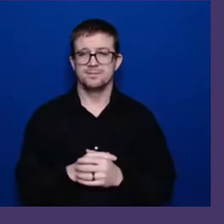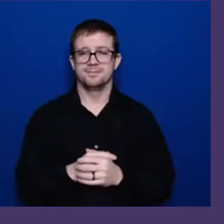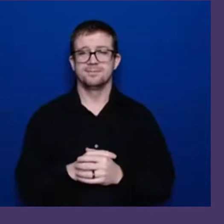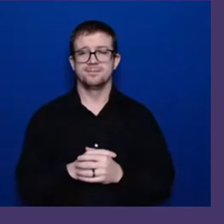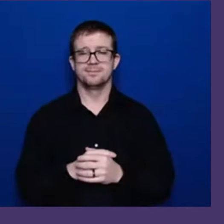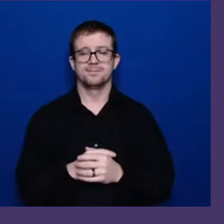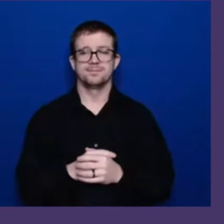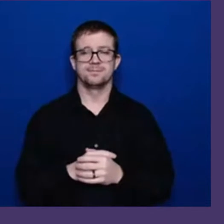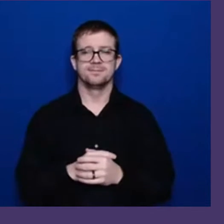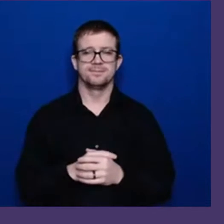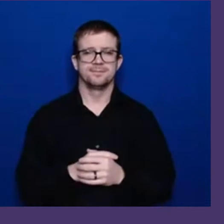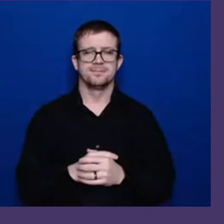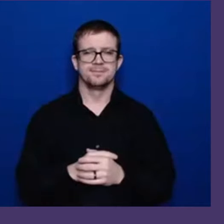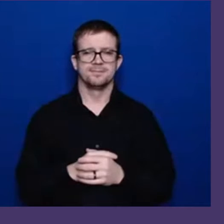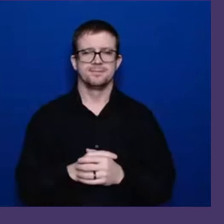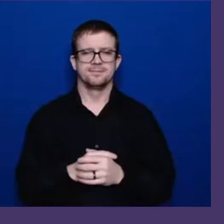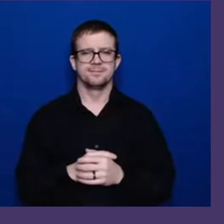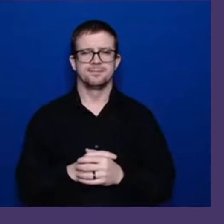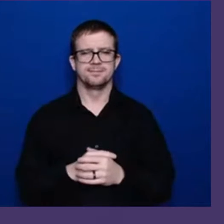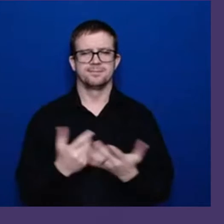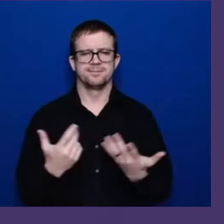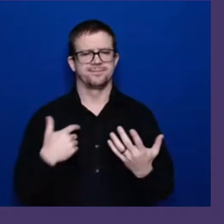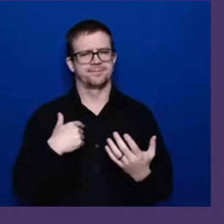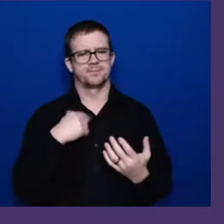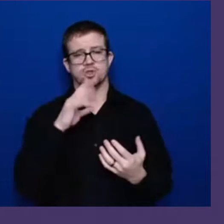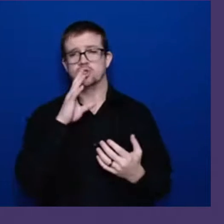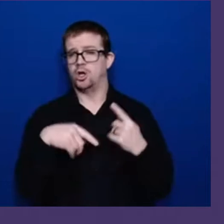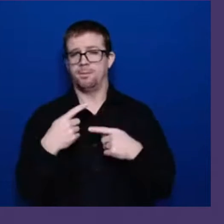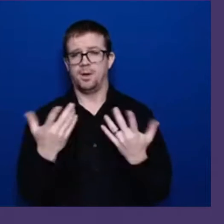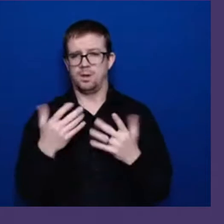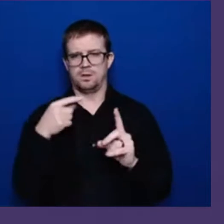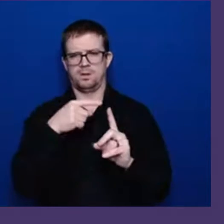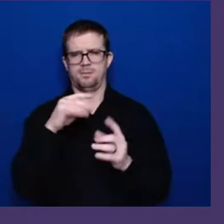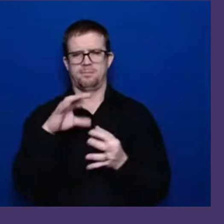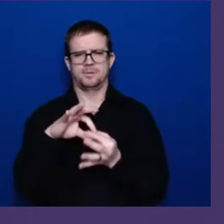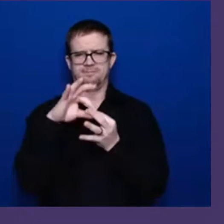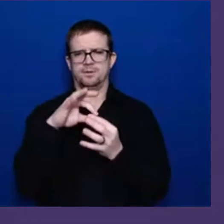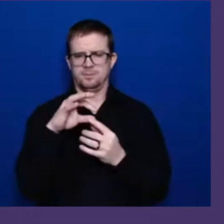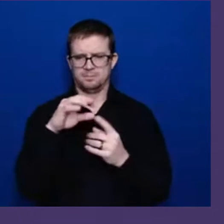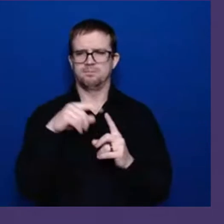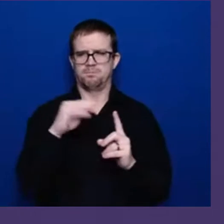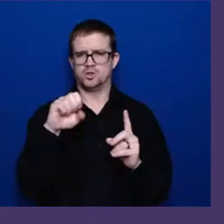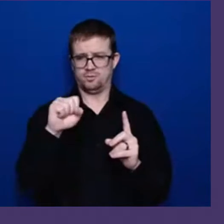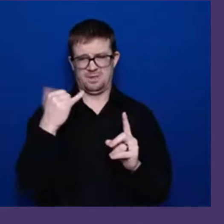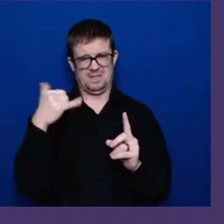particularly with Microsoft being a global company.